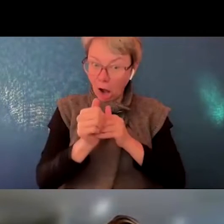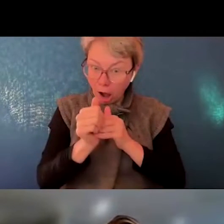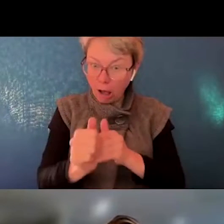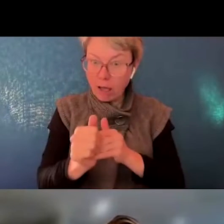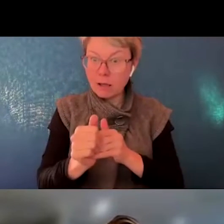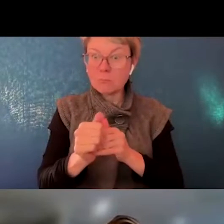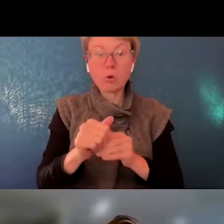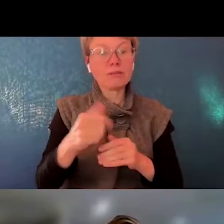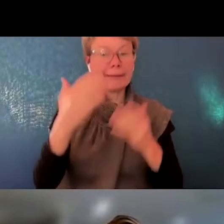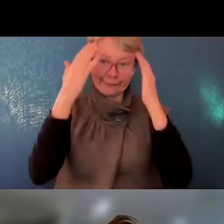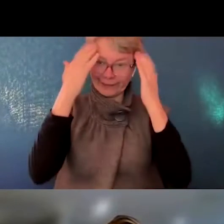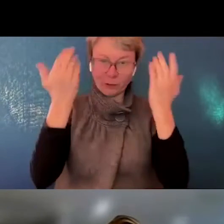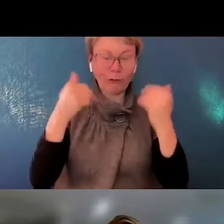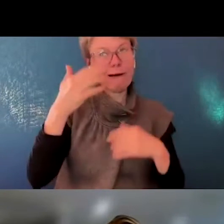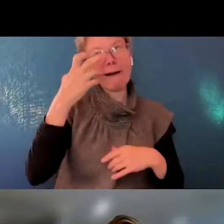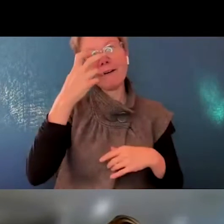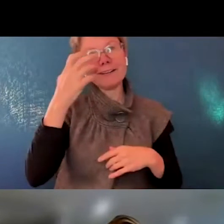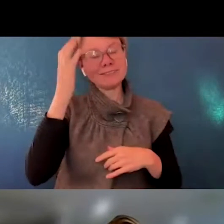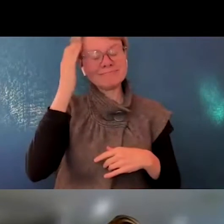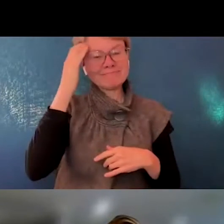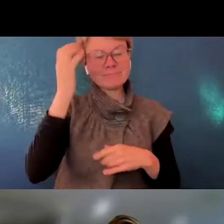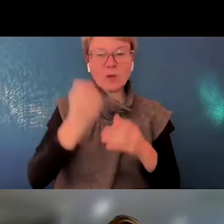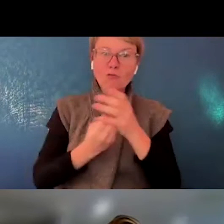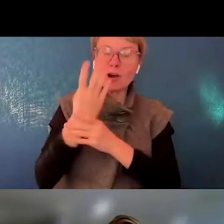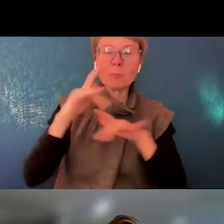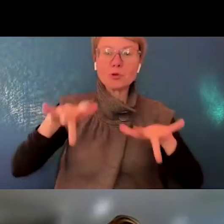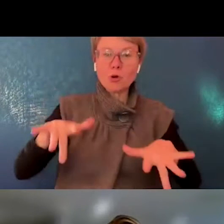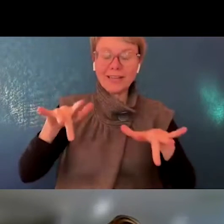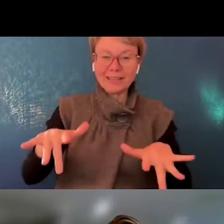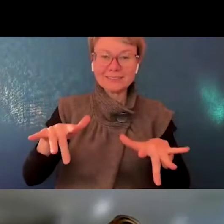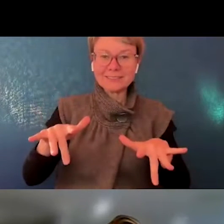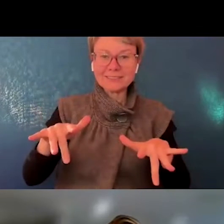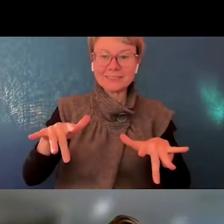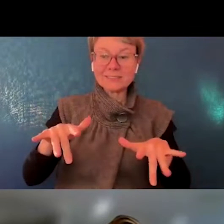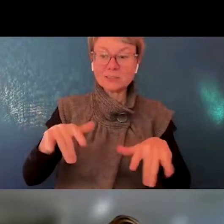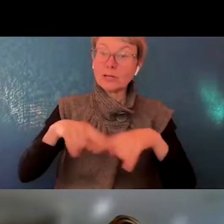their immaturity in young ages the whole idea of the children's court is to rehabilitate children